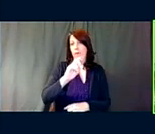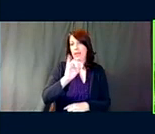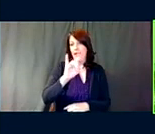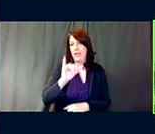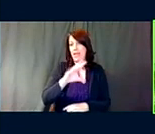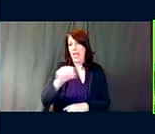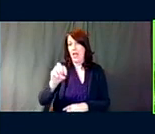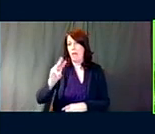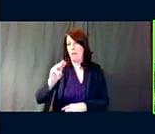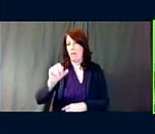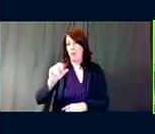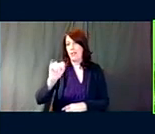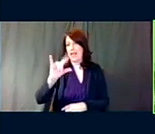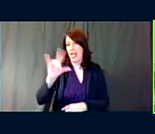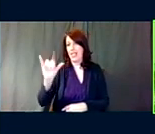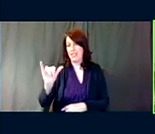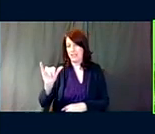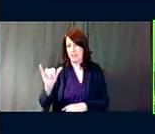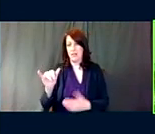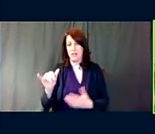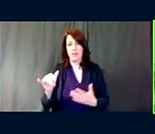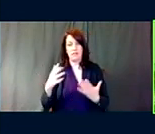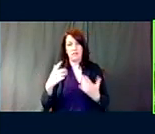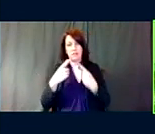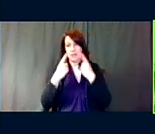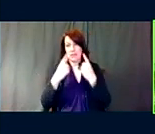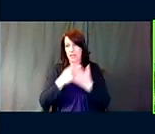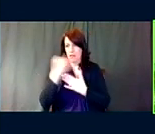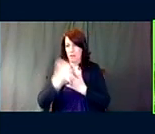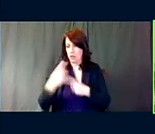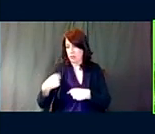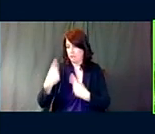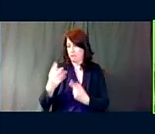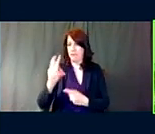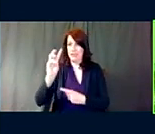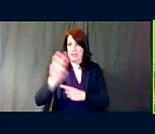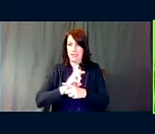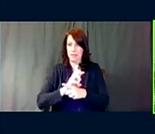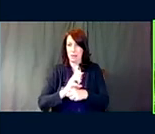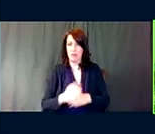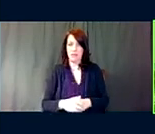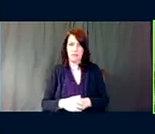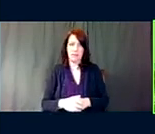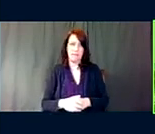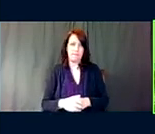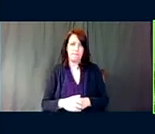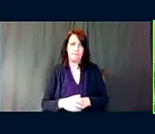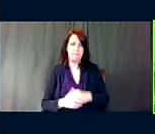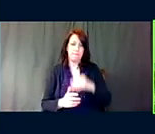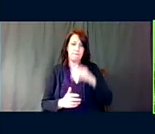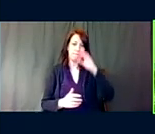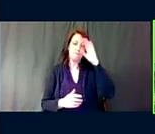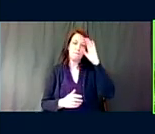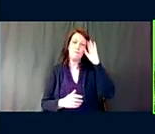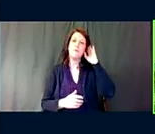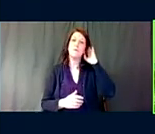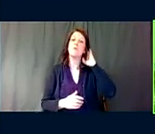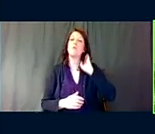MORBIDITY AND MORTALITY. THAT'S BEEN A SUCCESSFUL PROJECT OVER THE COURSE OF THE LAST SIX